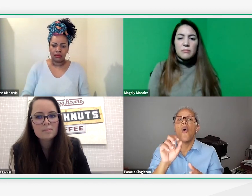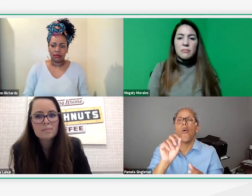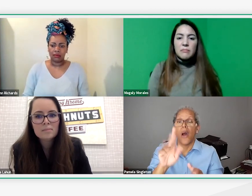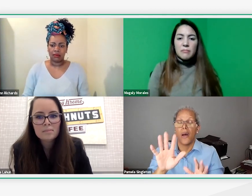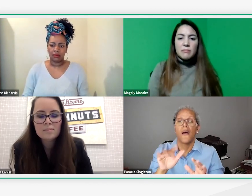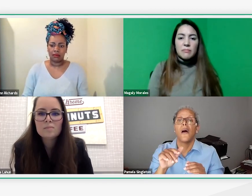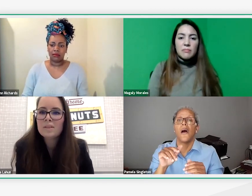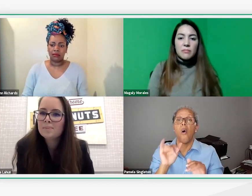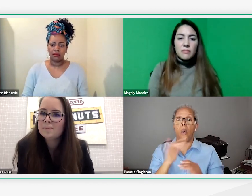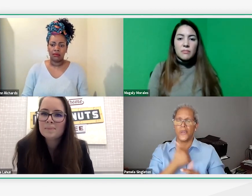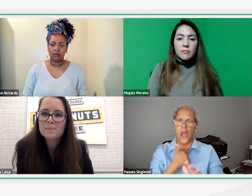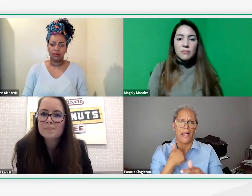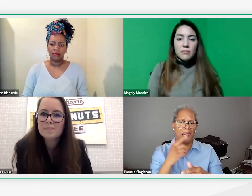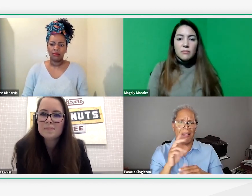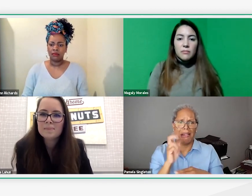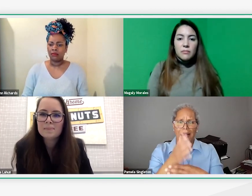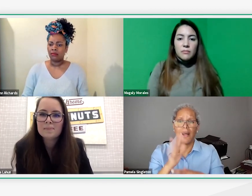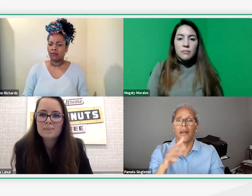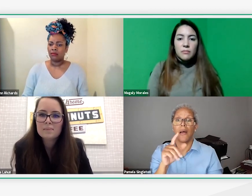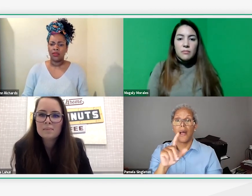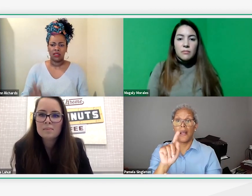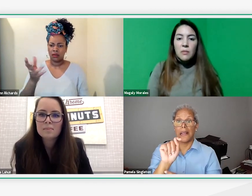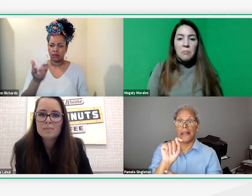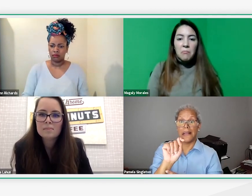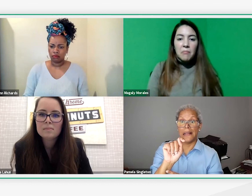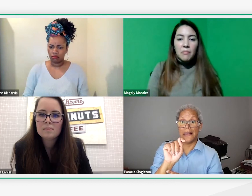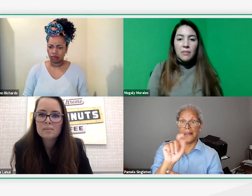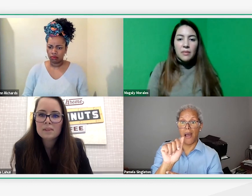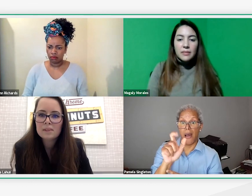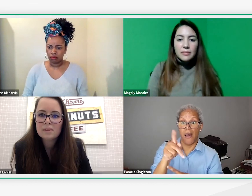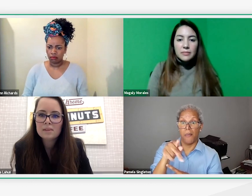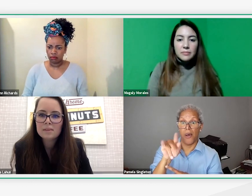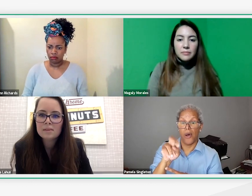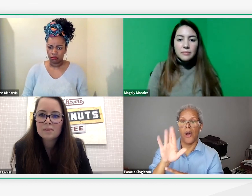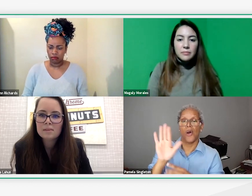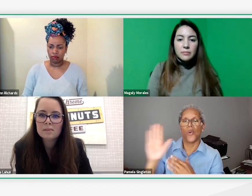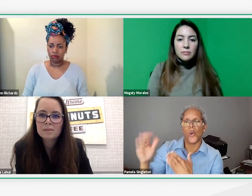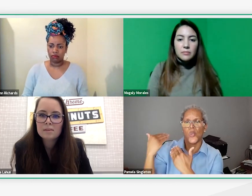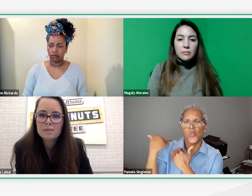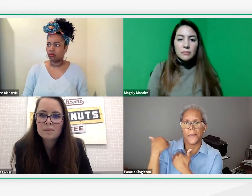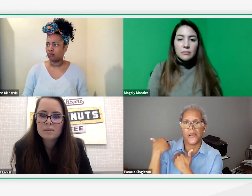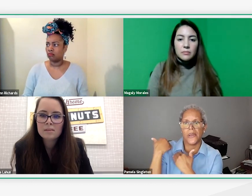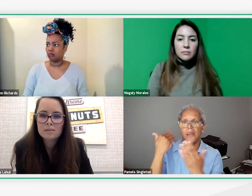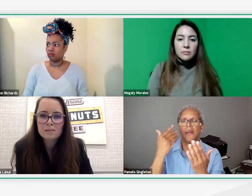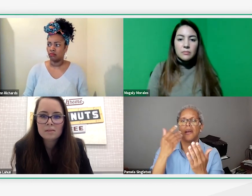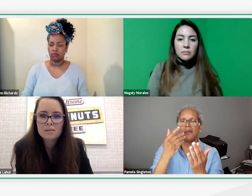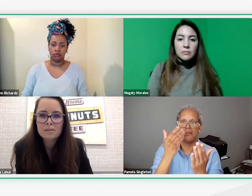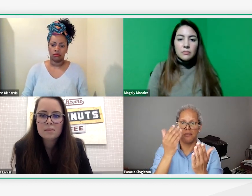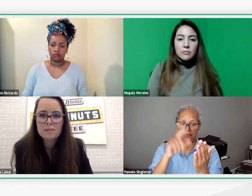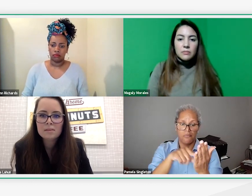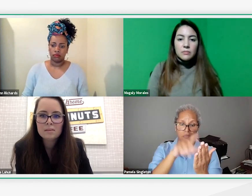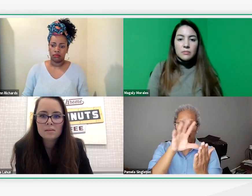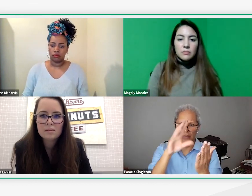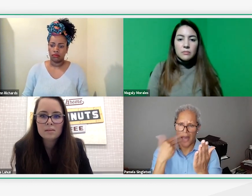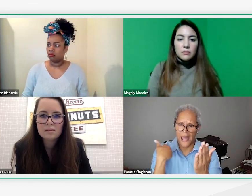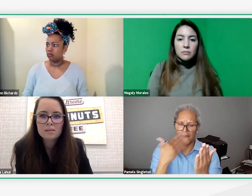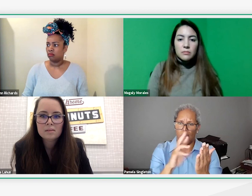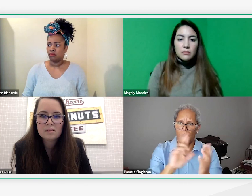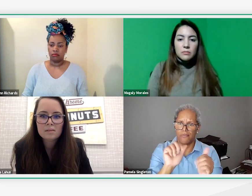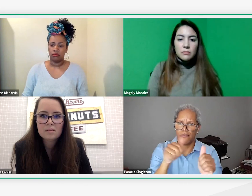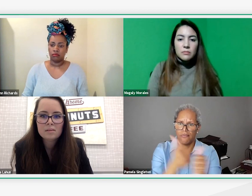OK, OK, that is a taxpayer's responsibility